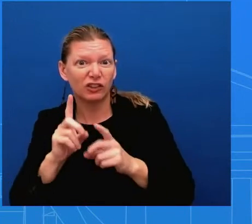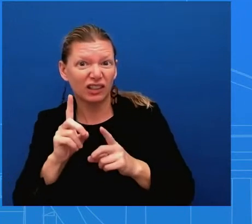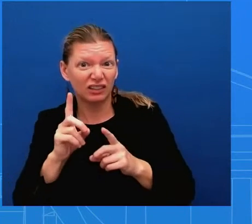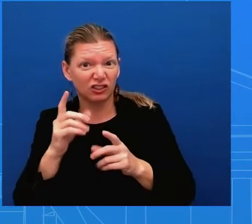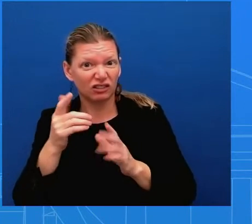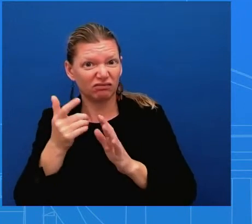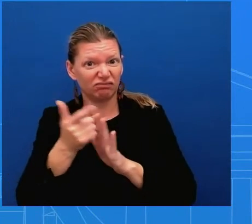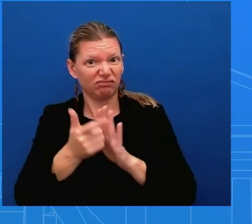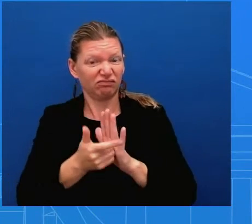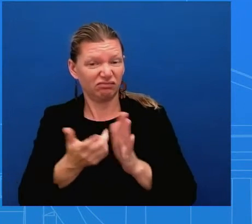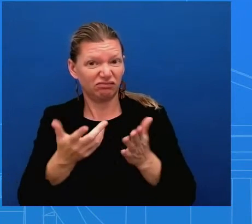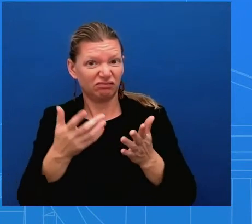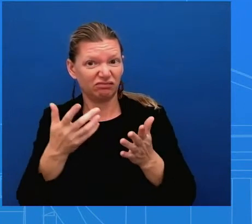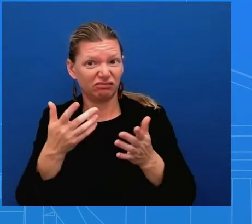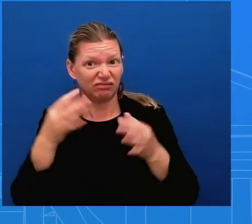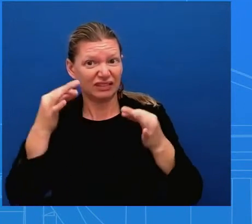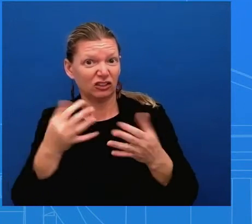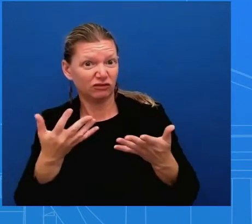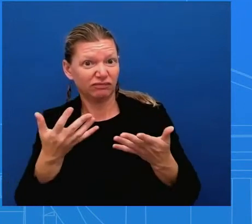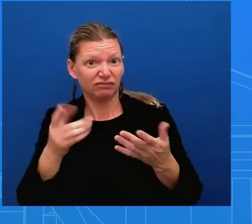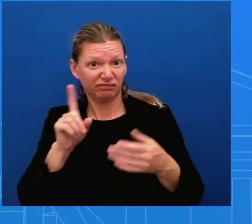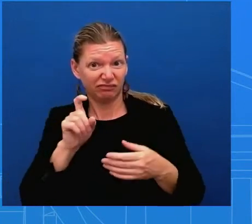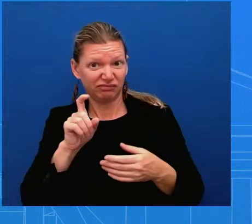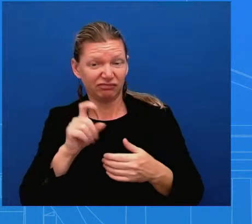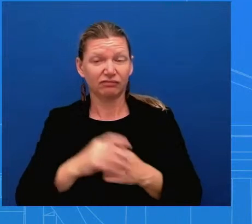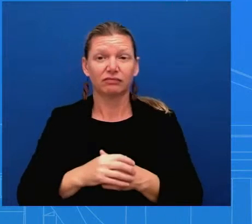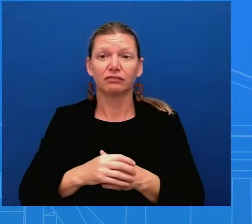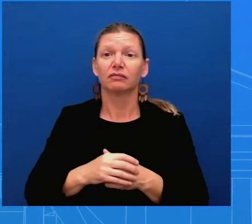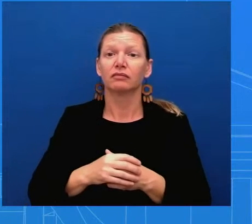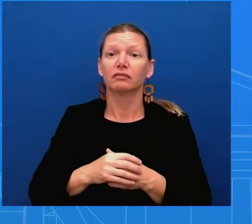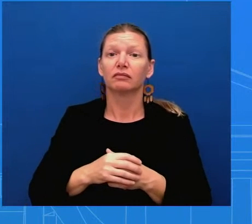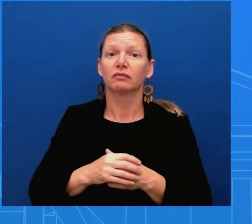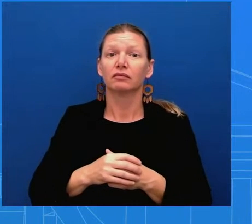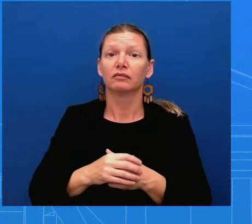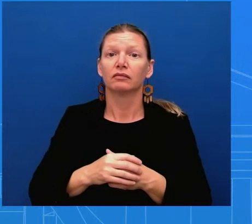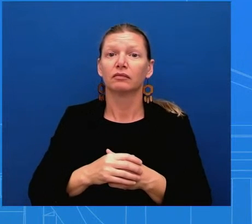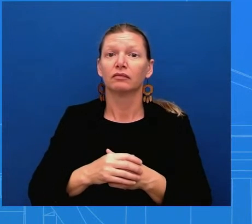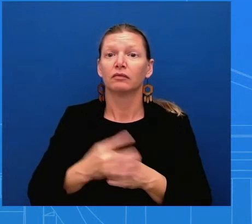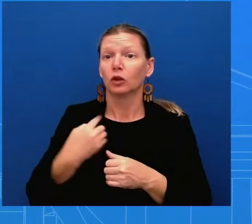I laid out what we thought about that decision that came last -- last June.